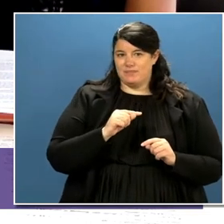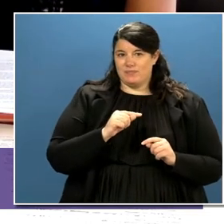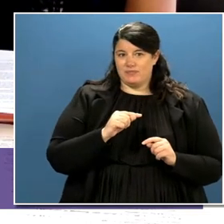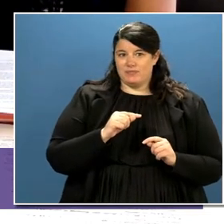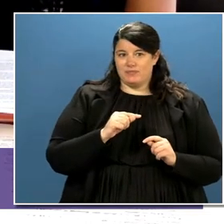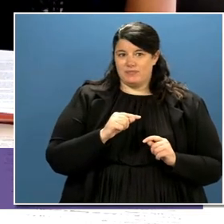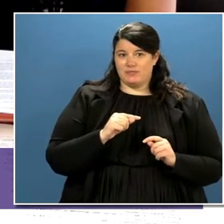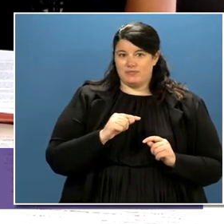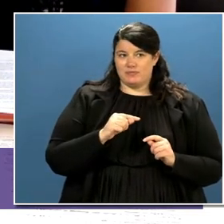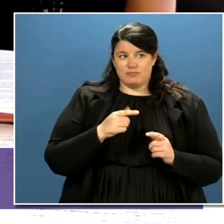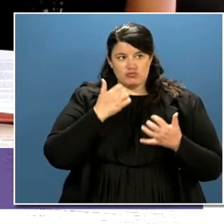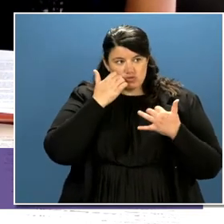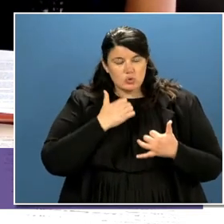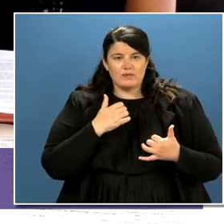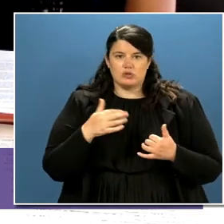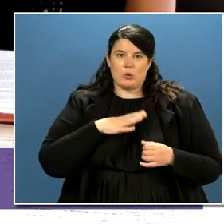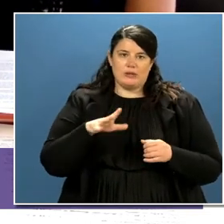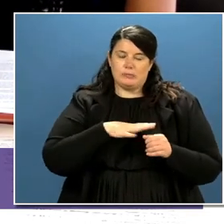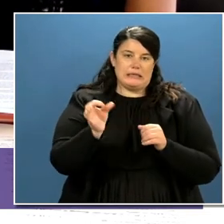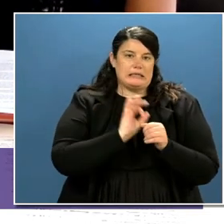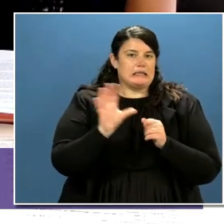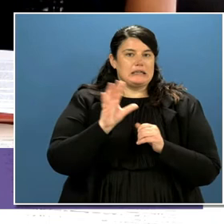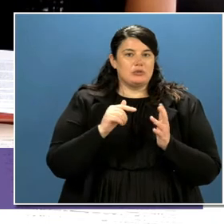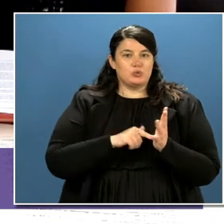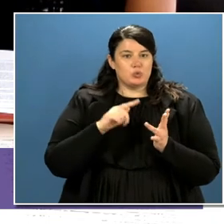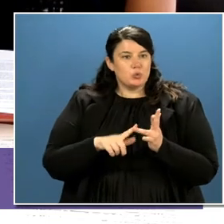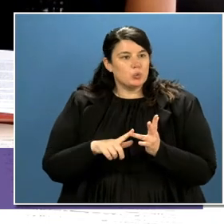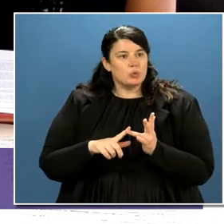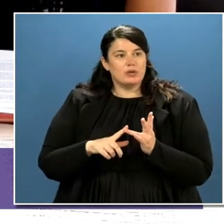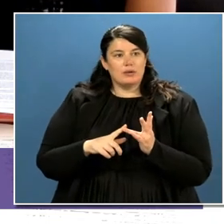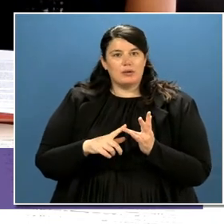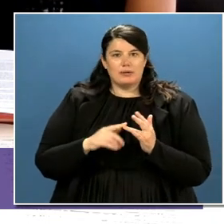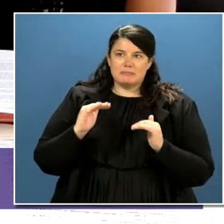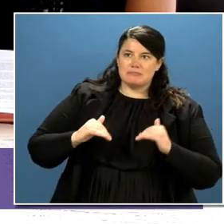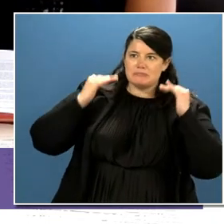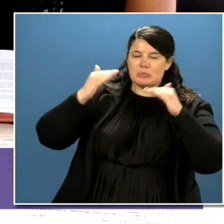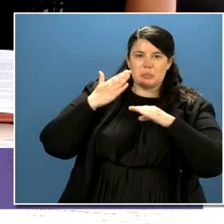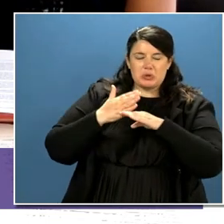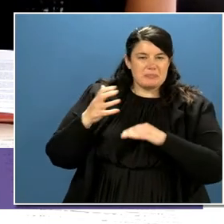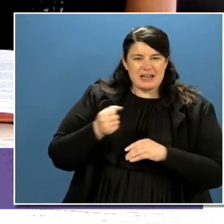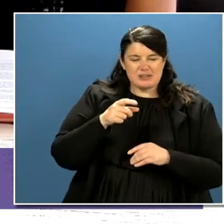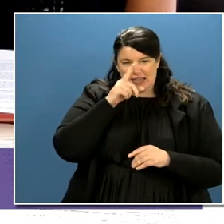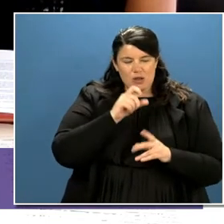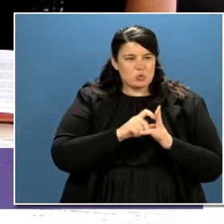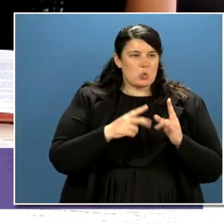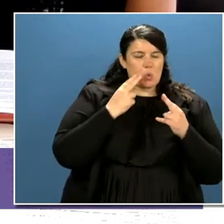have to be extraordinary to do extraordinary work or to, you know, make